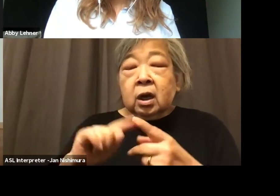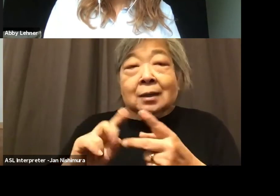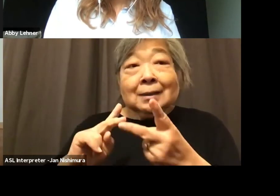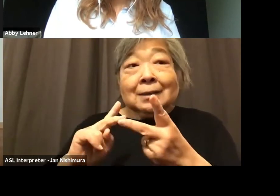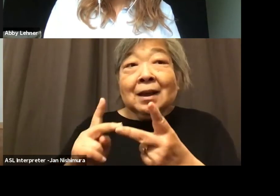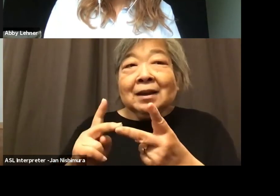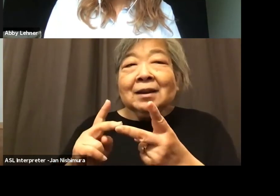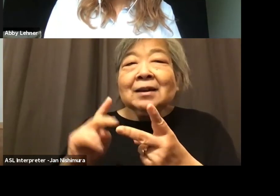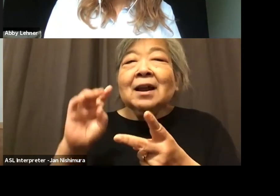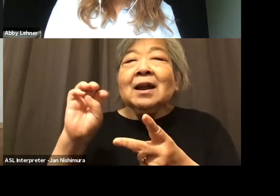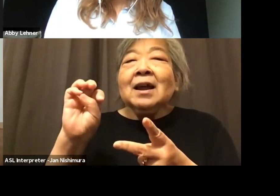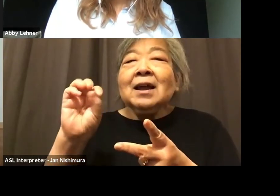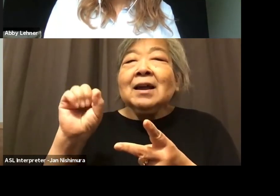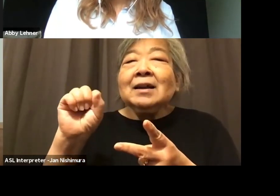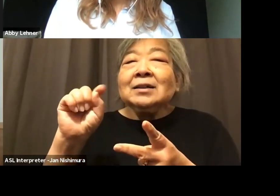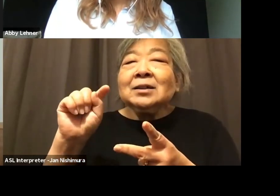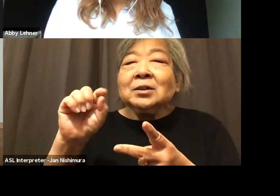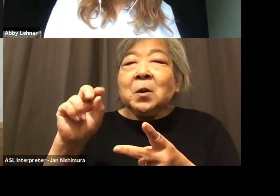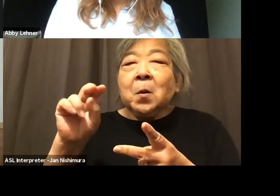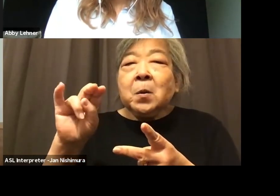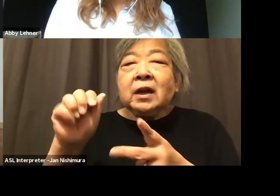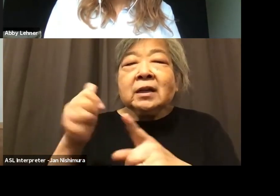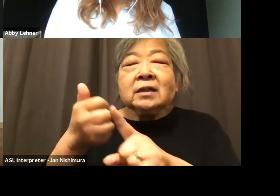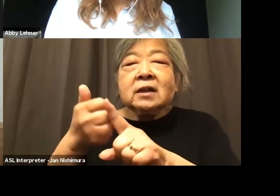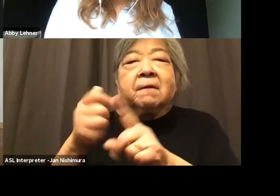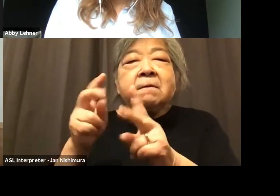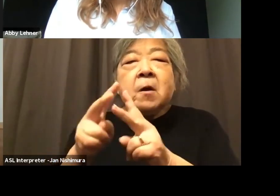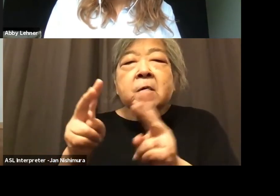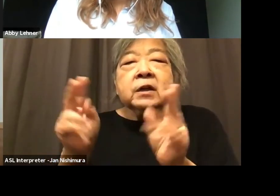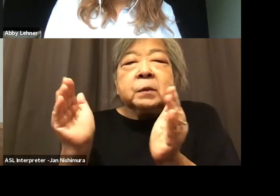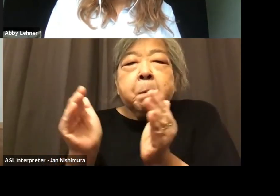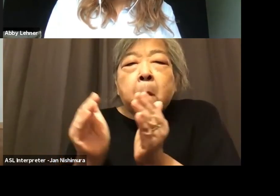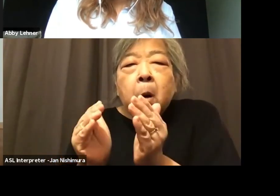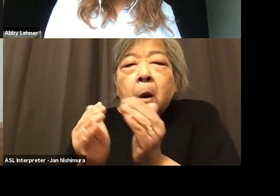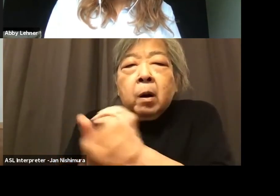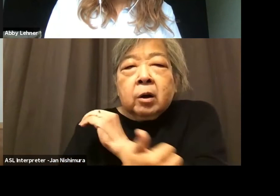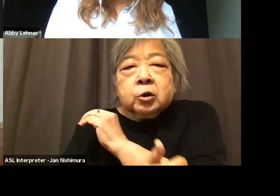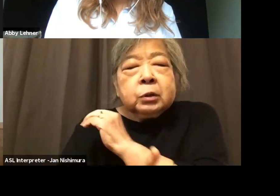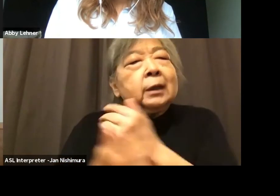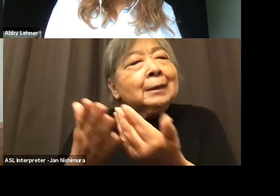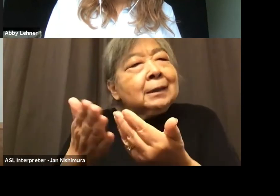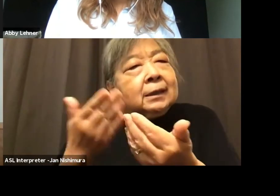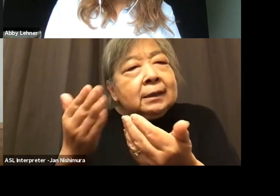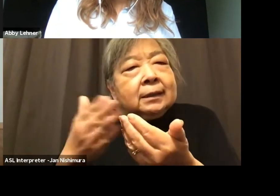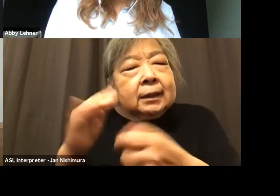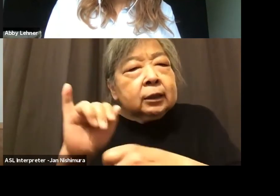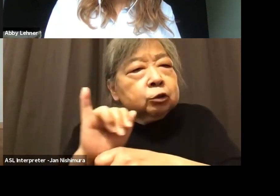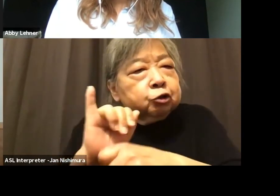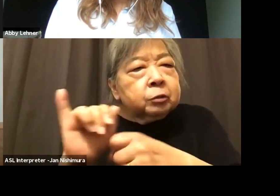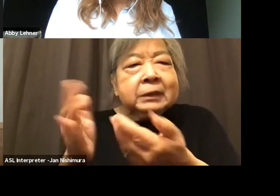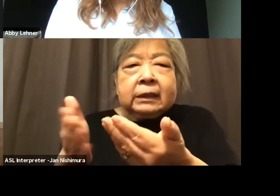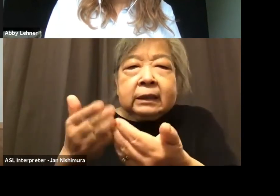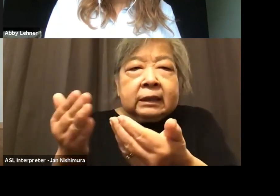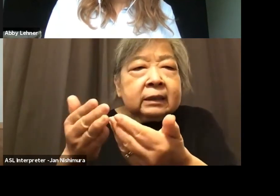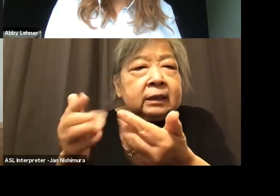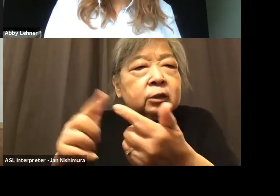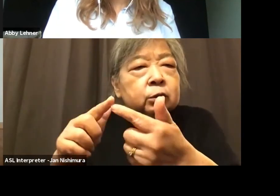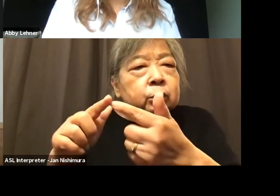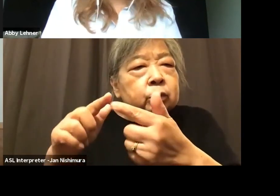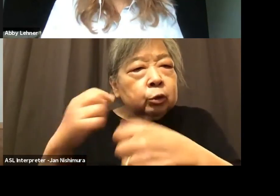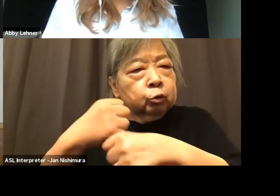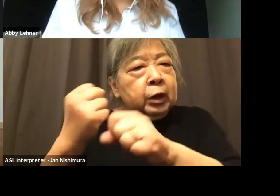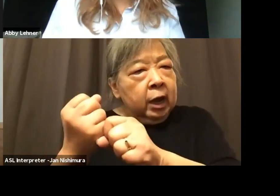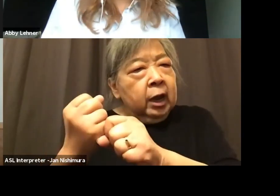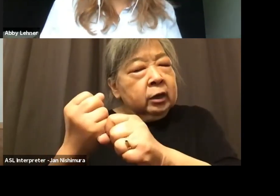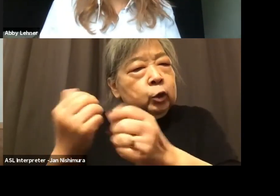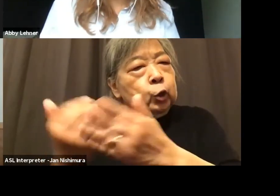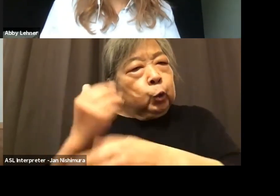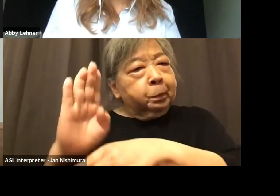it's very easy to do internships and to create start ups here as well.